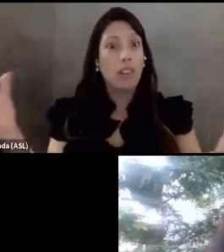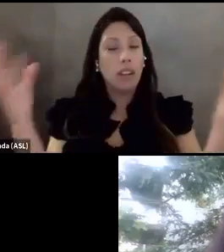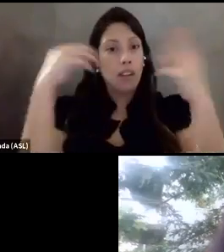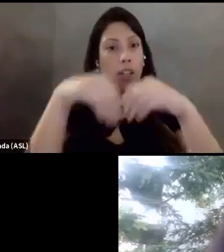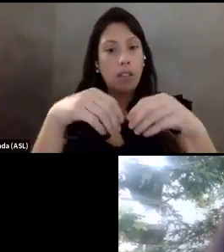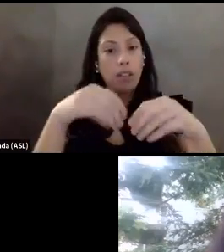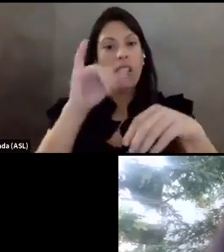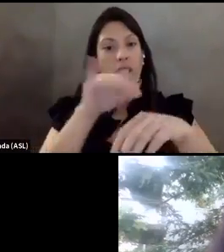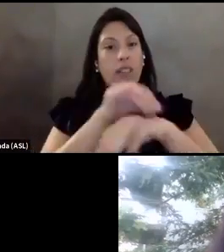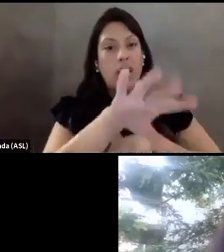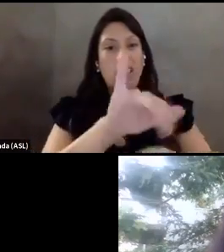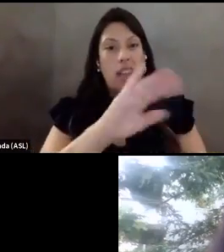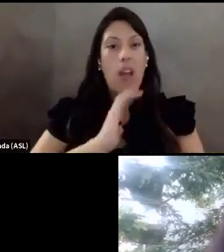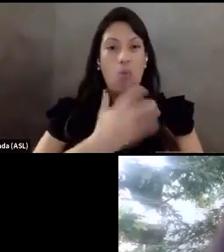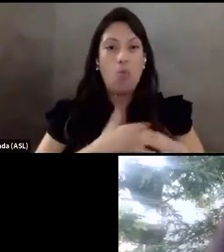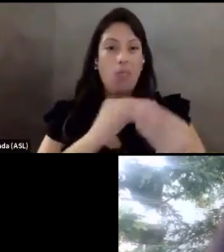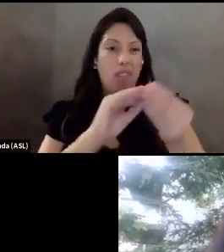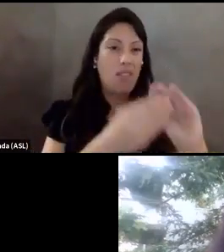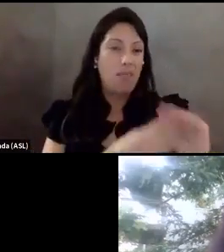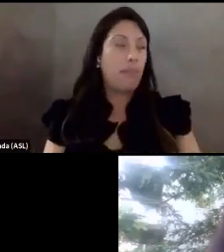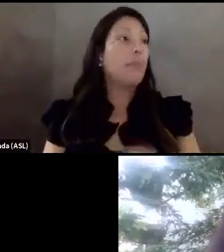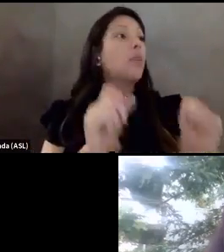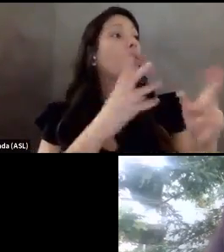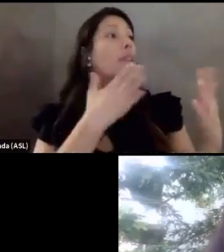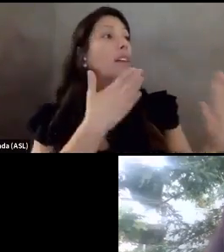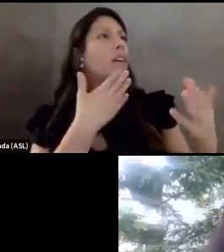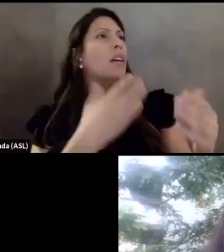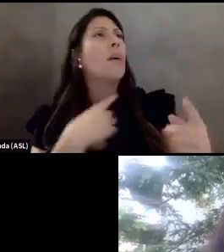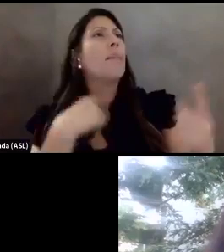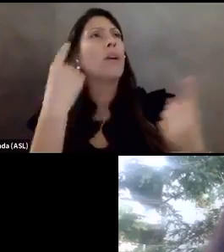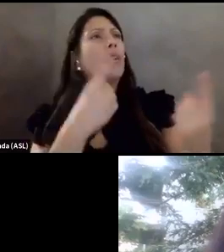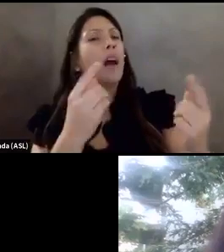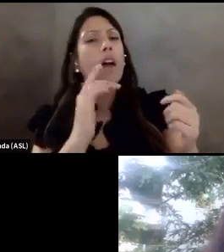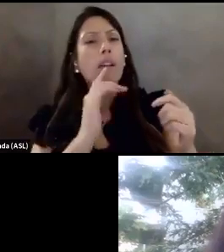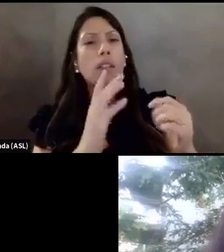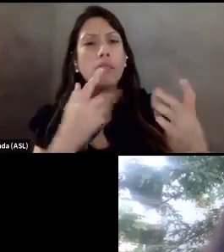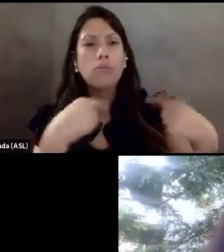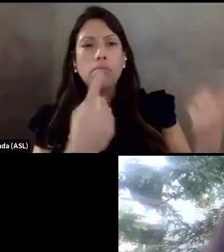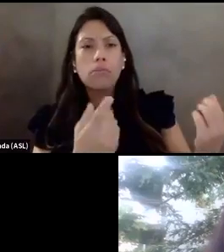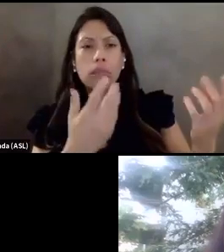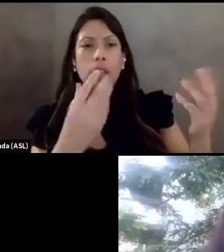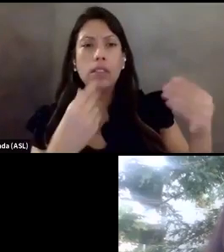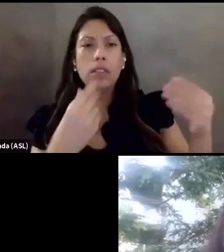I'm wondering what how sales and services fits into this picture, looking at our